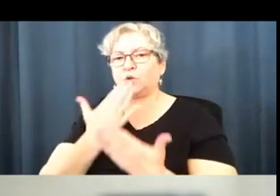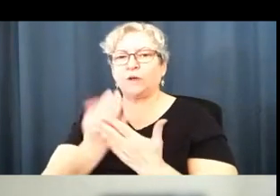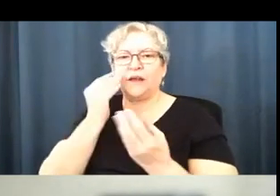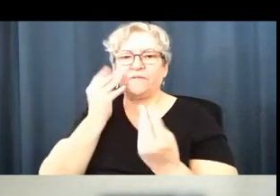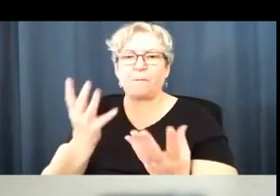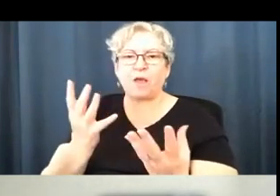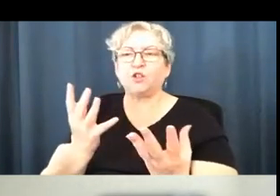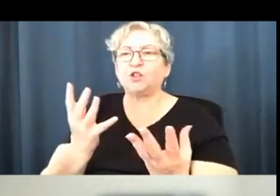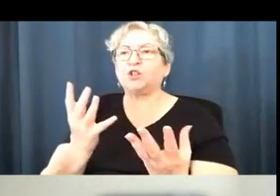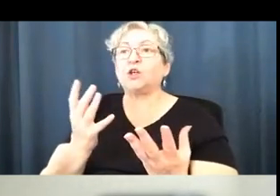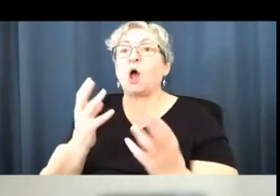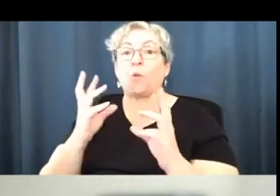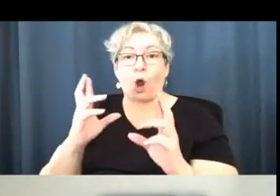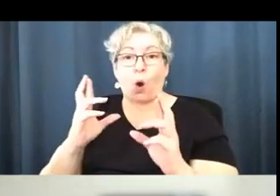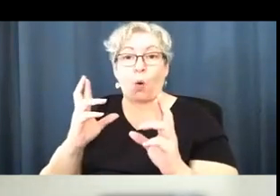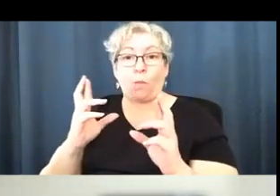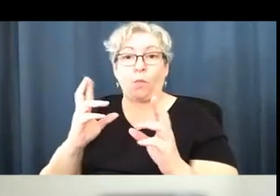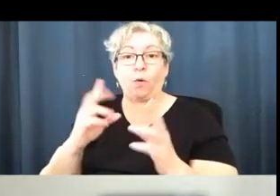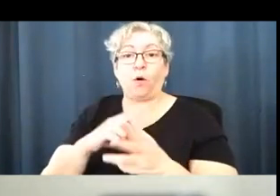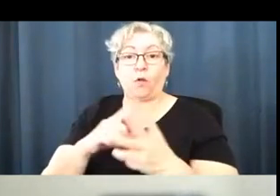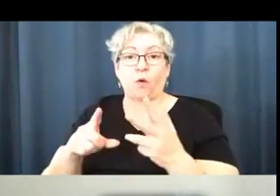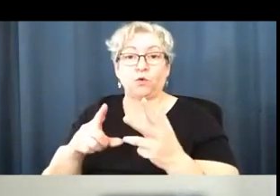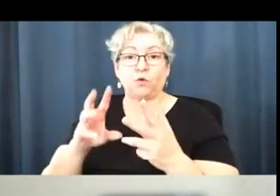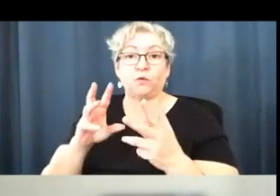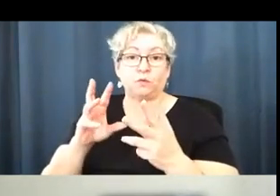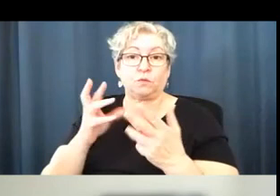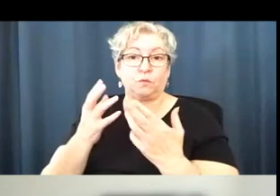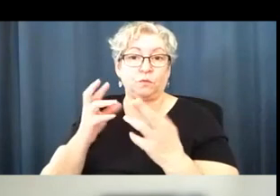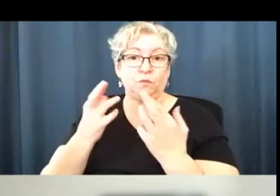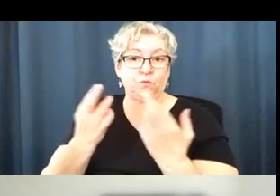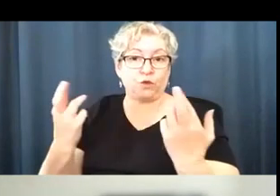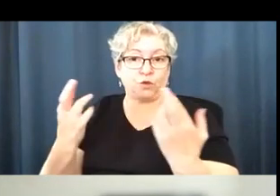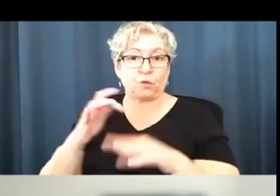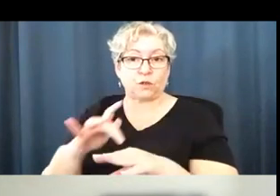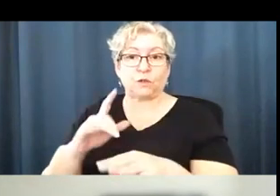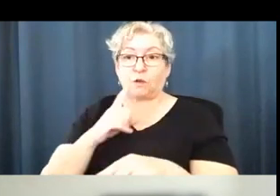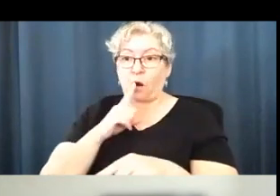and we hope that these three resources are helpful. And when we meet next week,